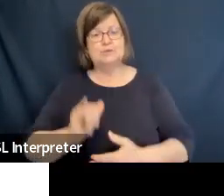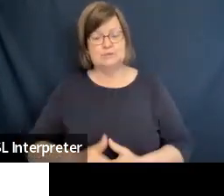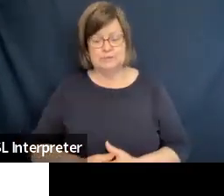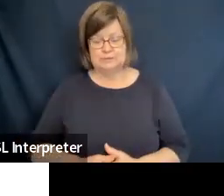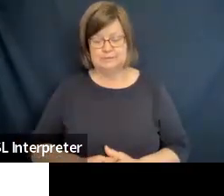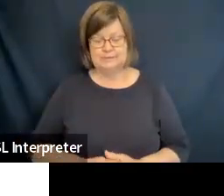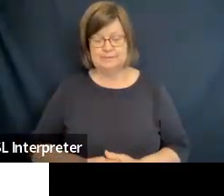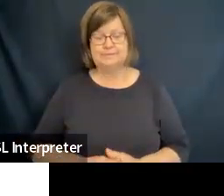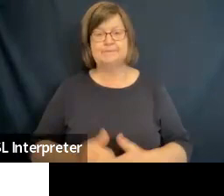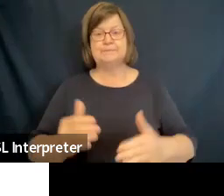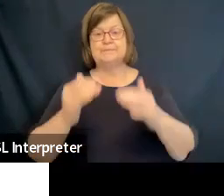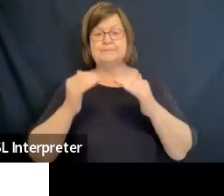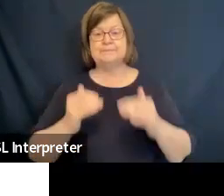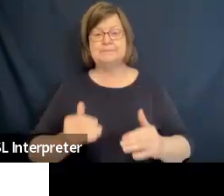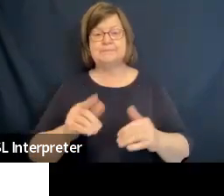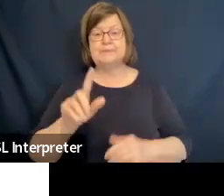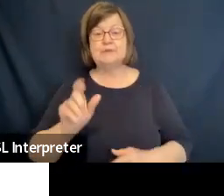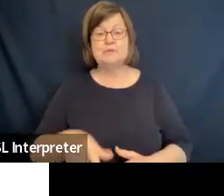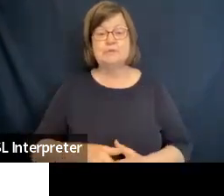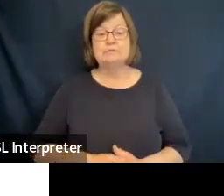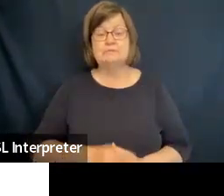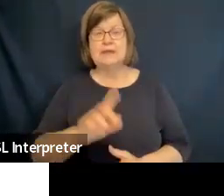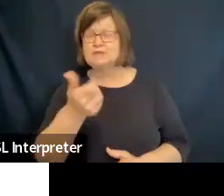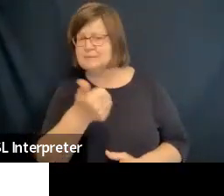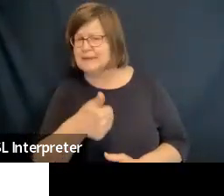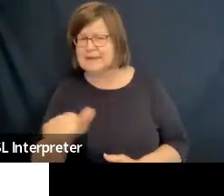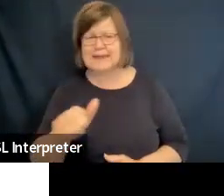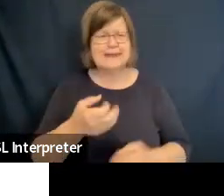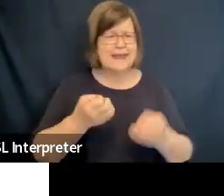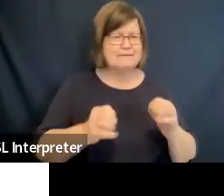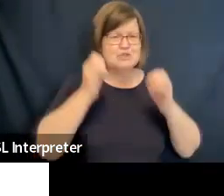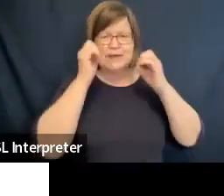All right, next question... has there been any effort to educate patient